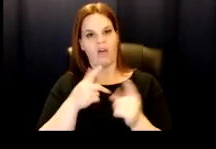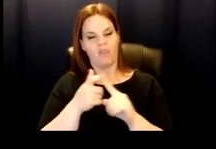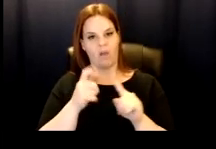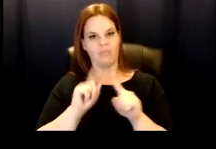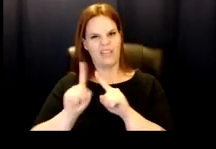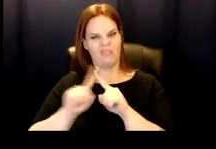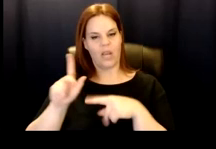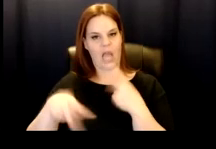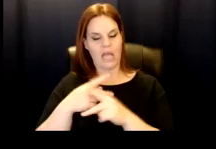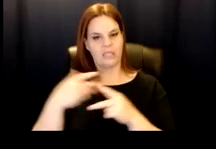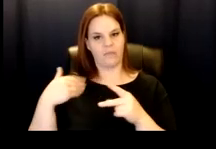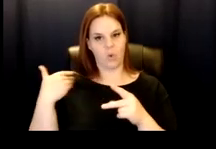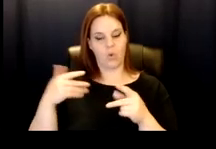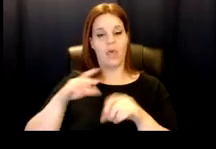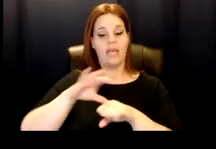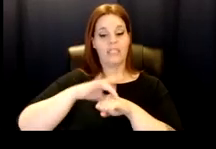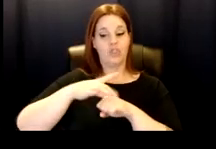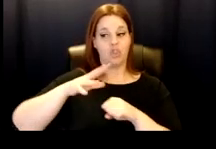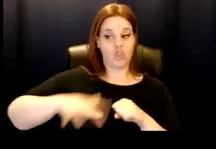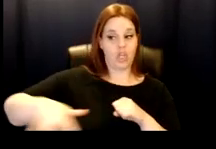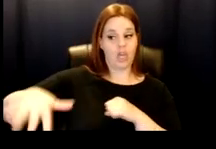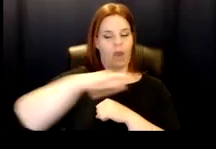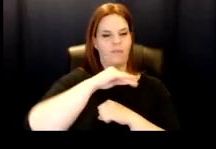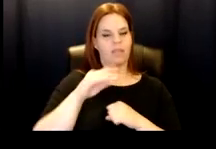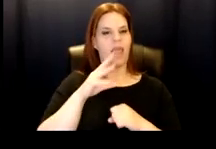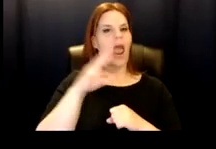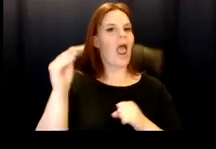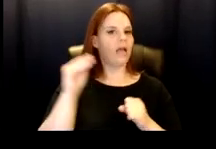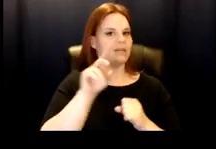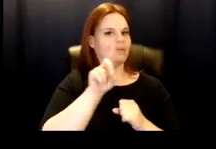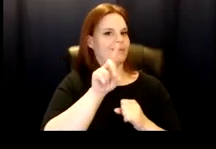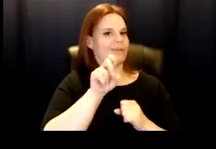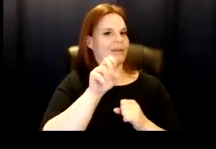geographically and demographically as to their perceptions of the barriers and facilitators